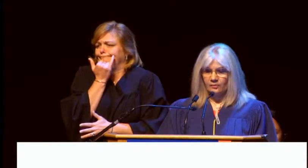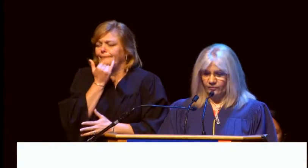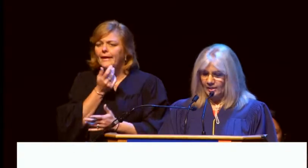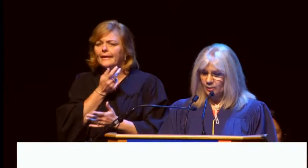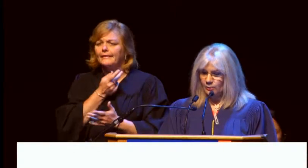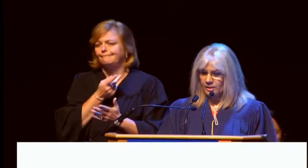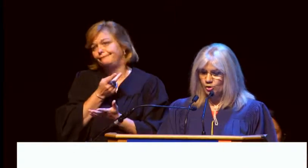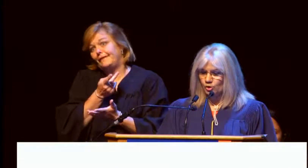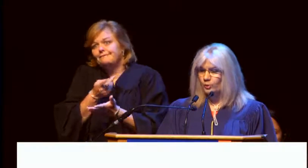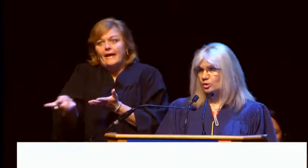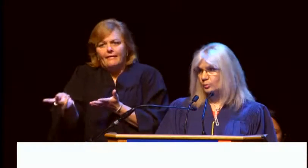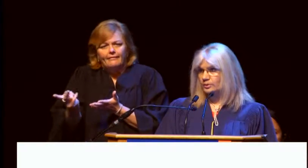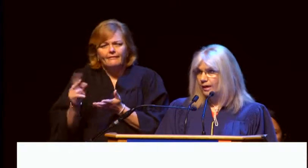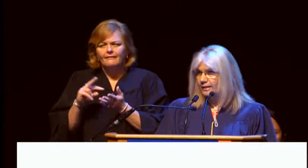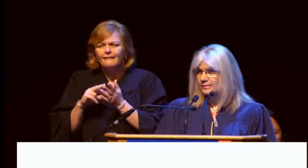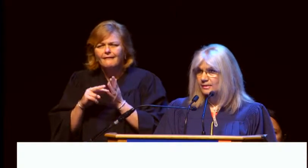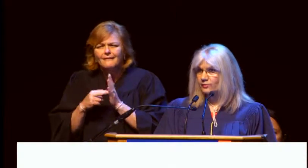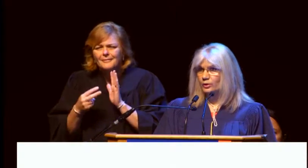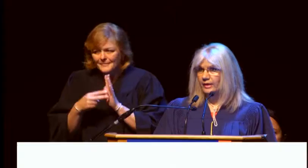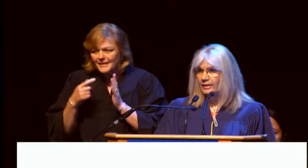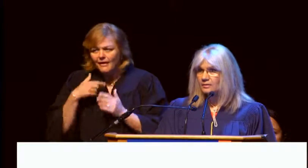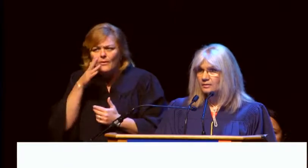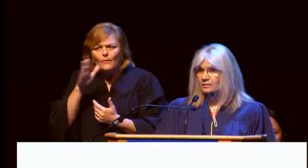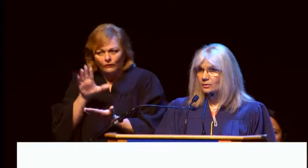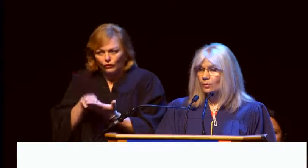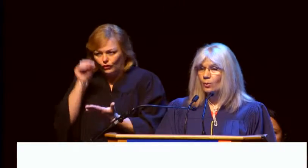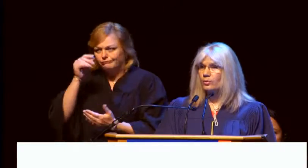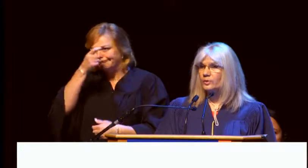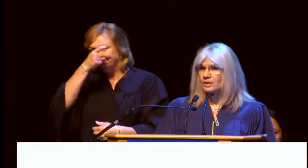FAILURE WILL TEACH YOU WHAT YOU WILL NOT EASILY FORGET, OR REPEAT.